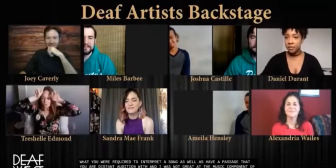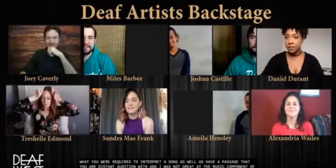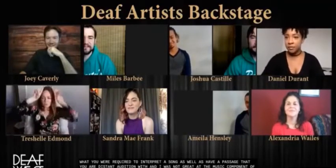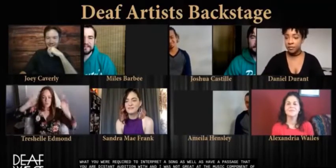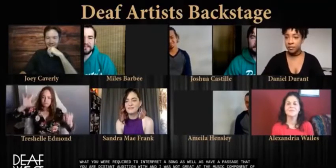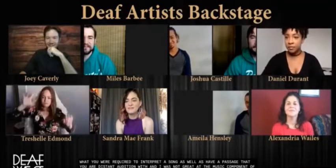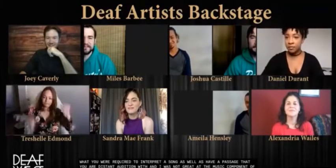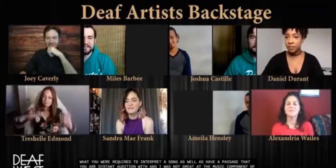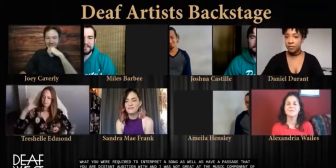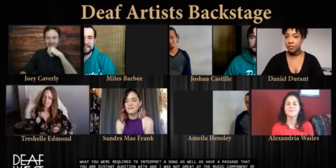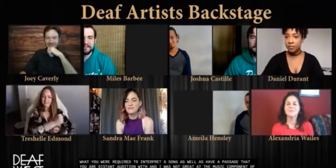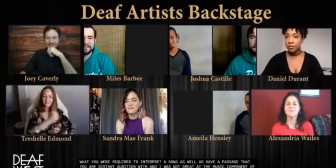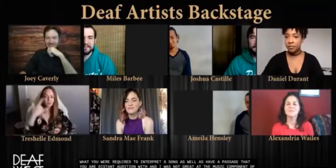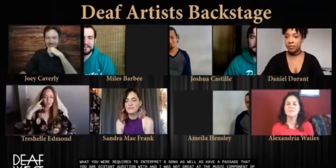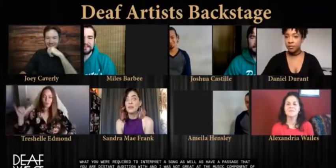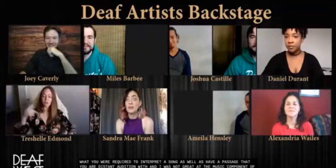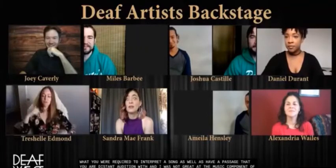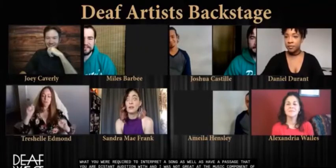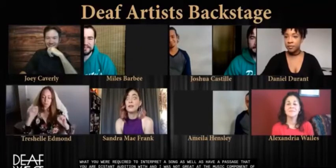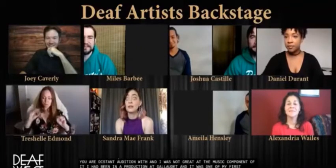and I was able to get videoed and sent off.